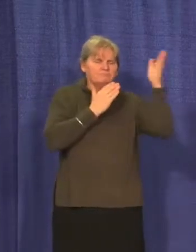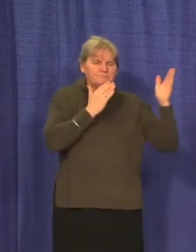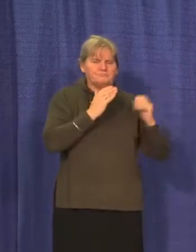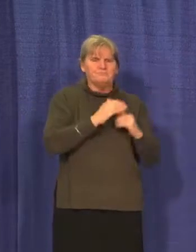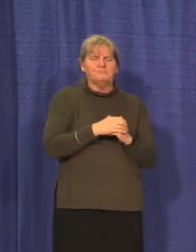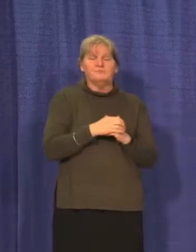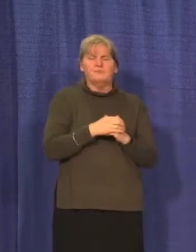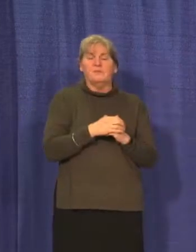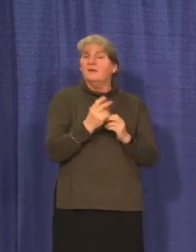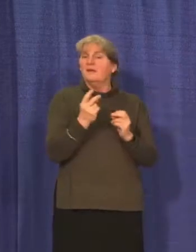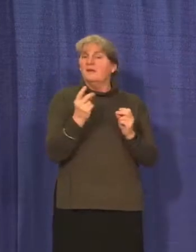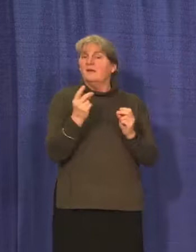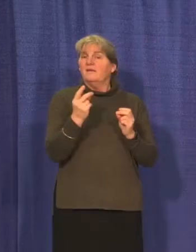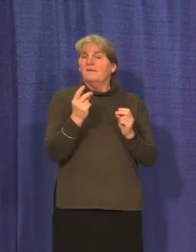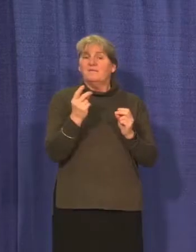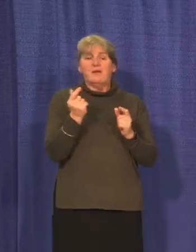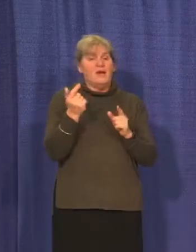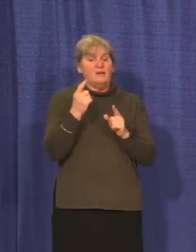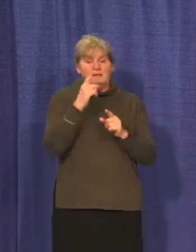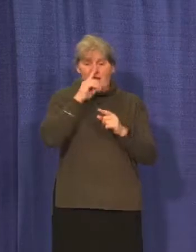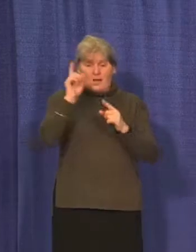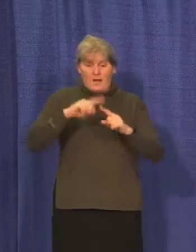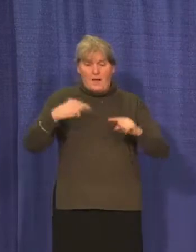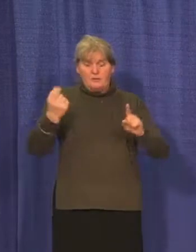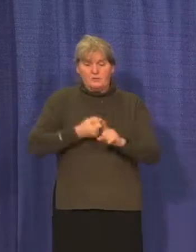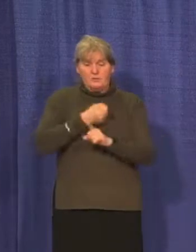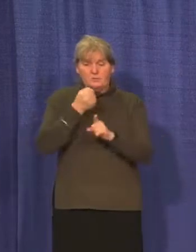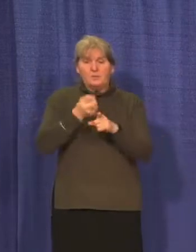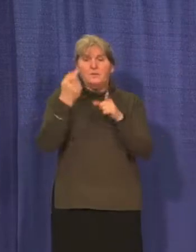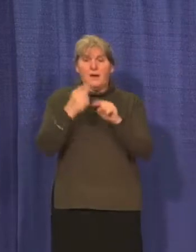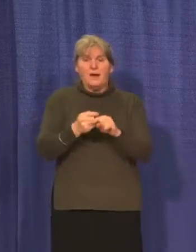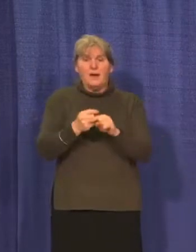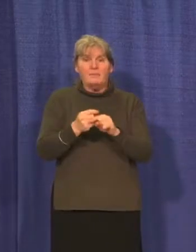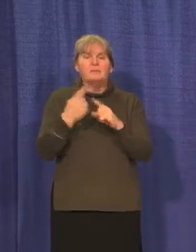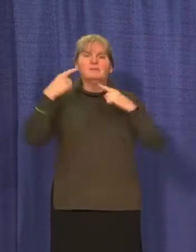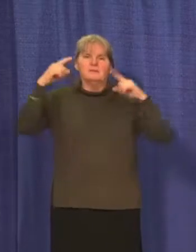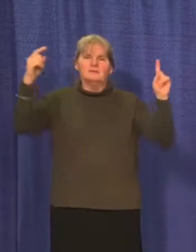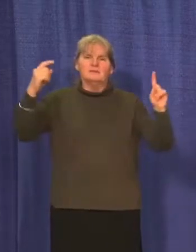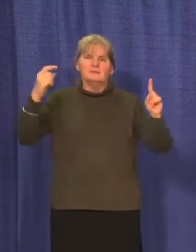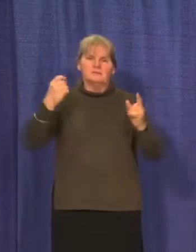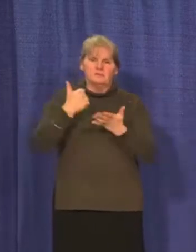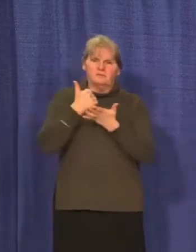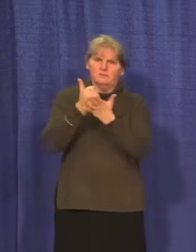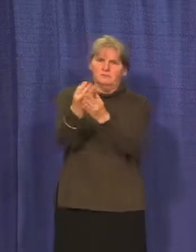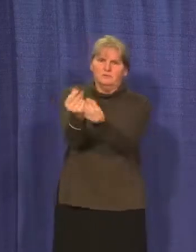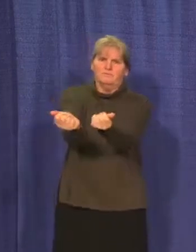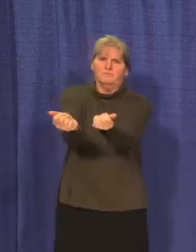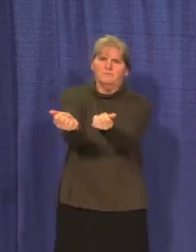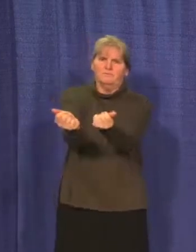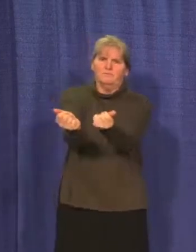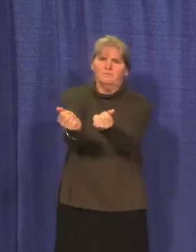All of these immediate allergic allergic reactions that have happened have been successfully treated on the spot.